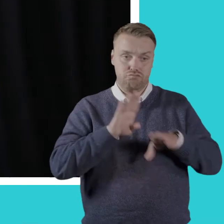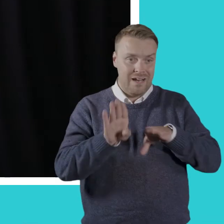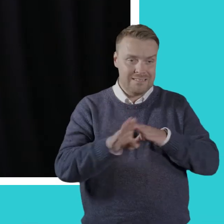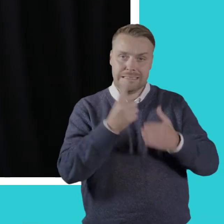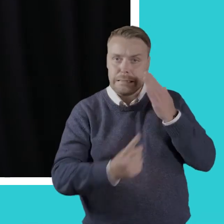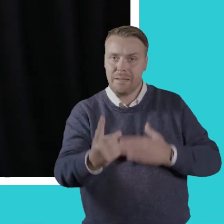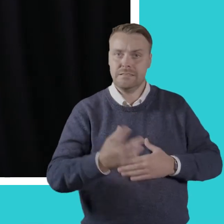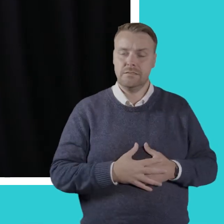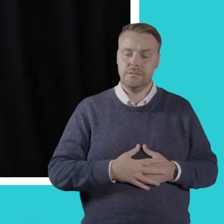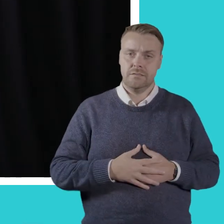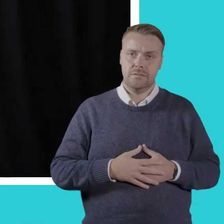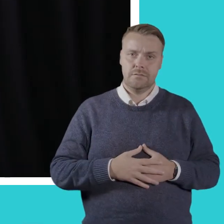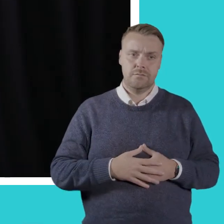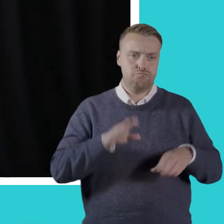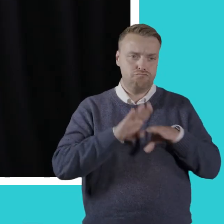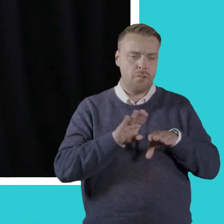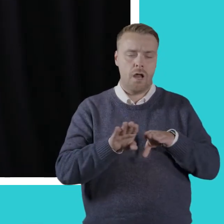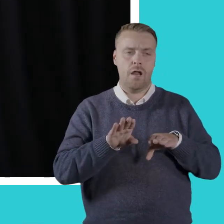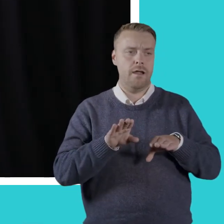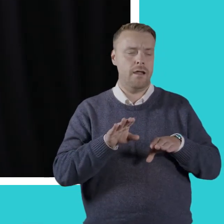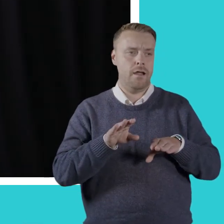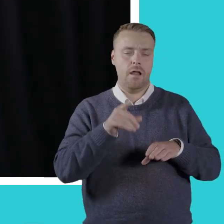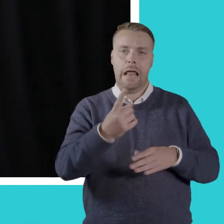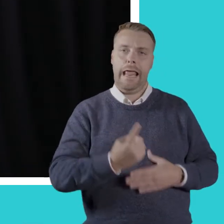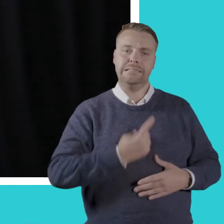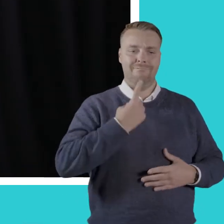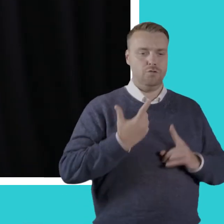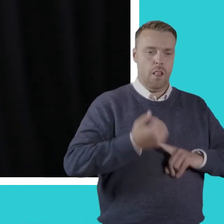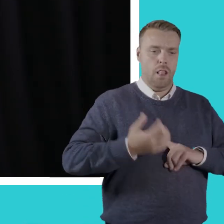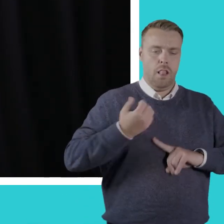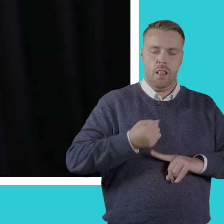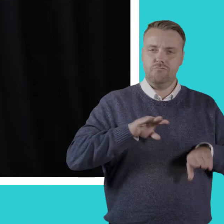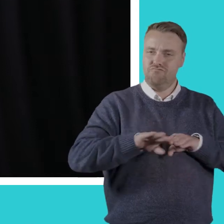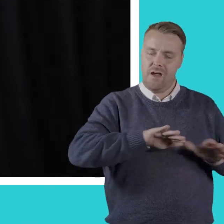able to move away from ruthless individualism. Okay I think that we can think about this in